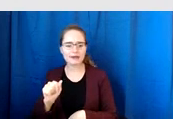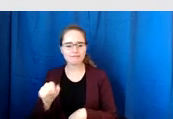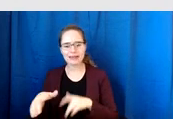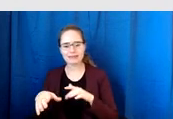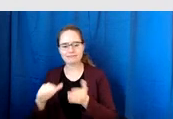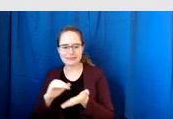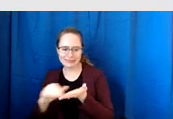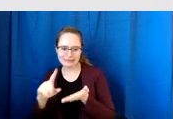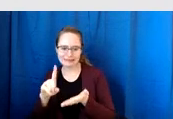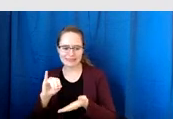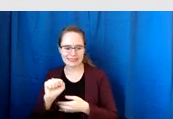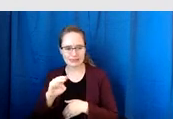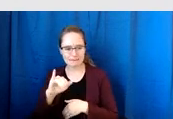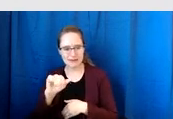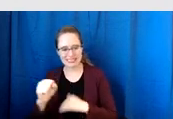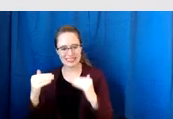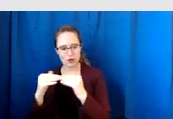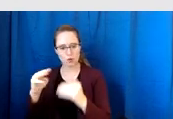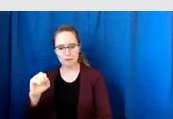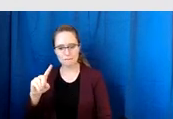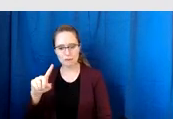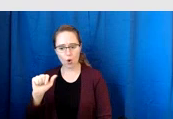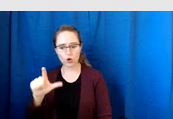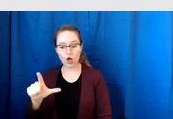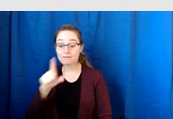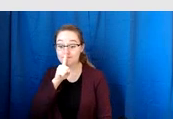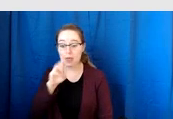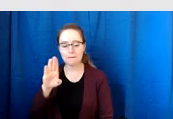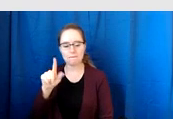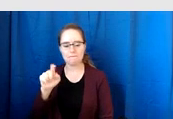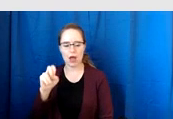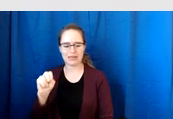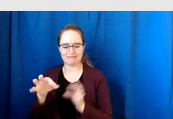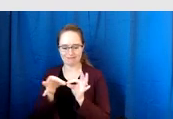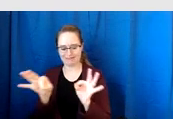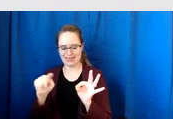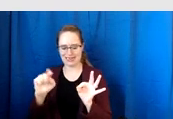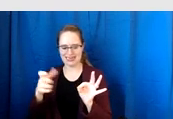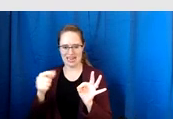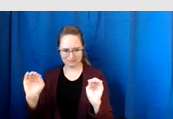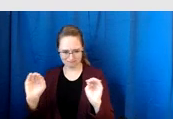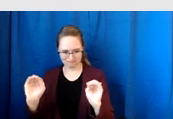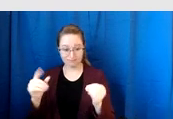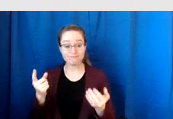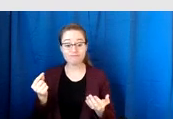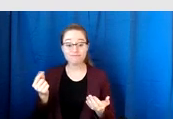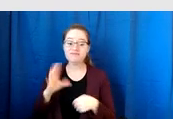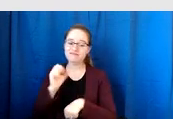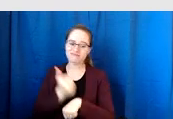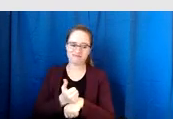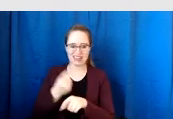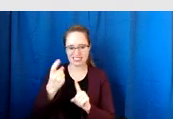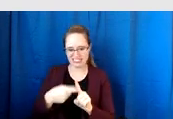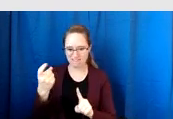and then there's no text for the button. The fix was to set the text by default. There's no need for the complexity